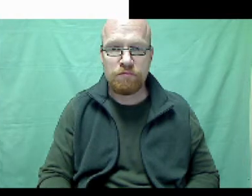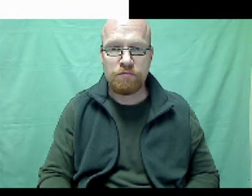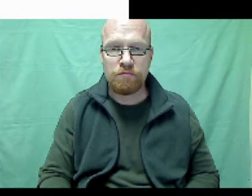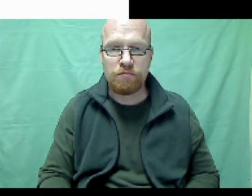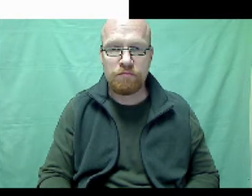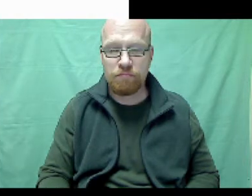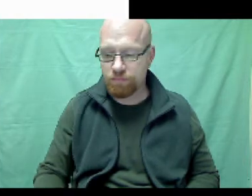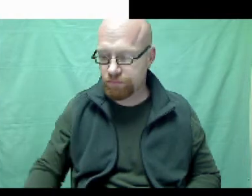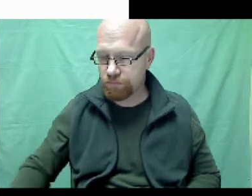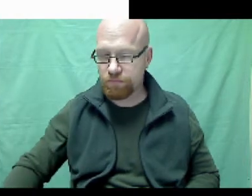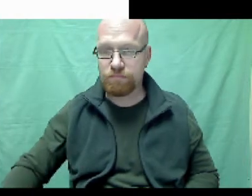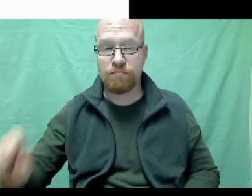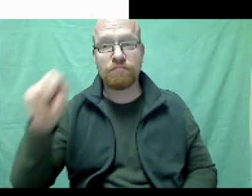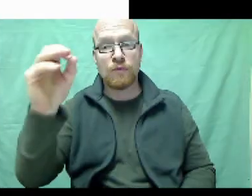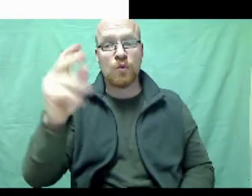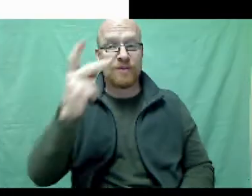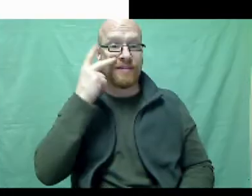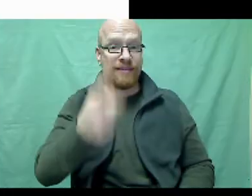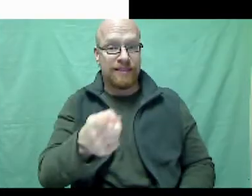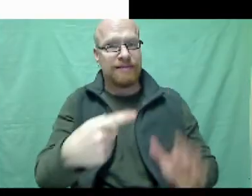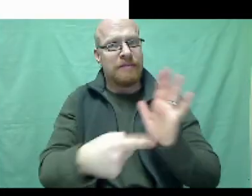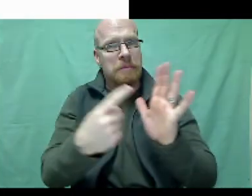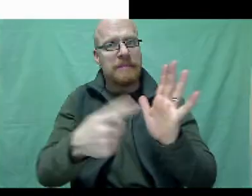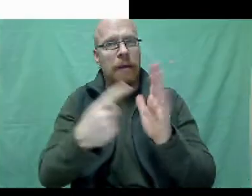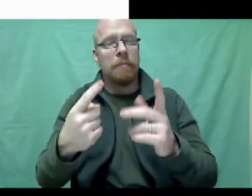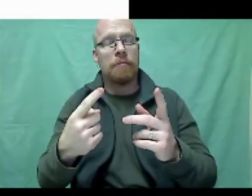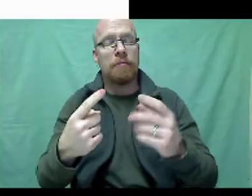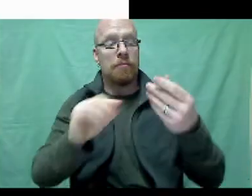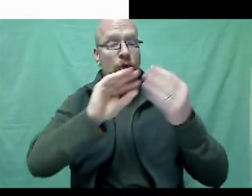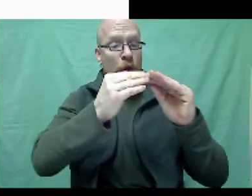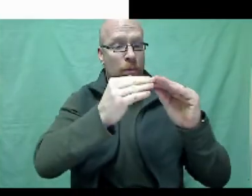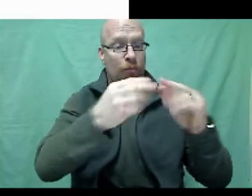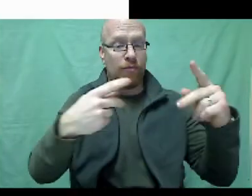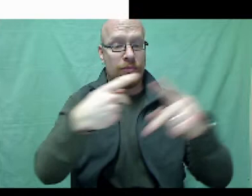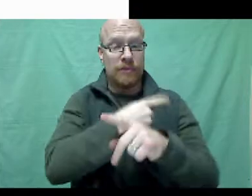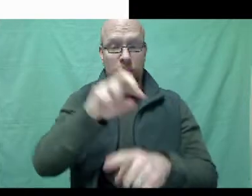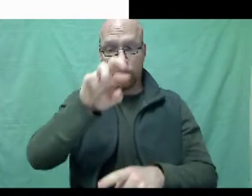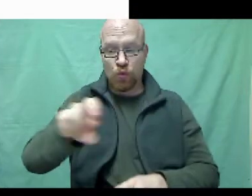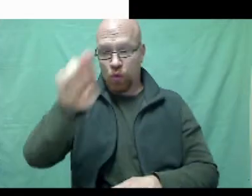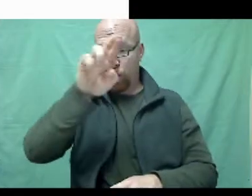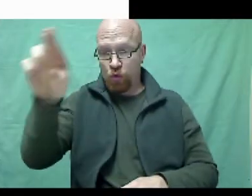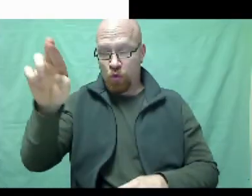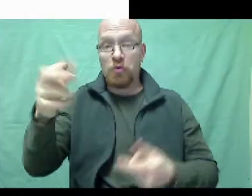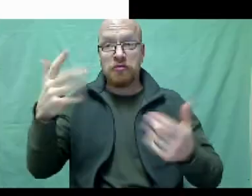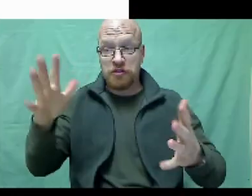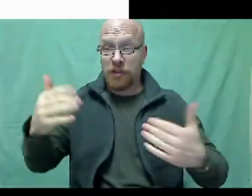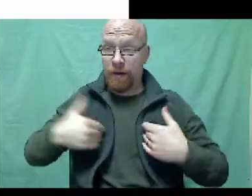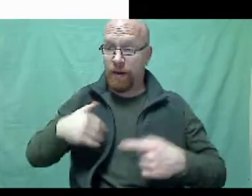OK. In these last two examples, sometimes we have a number times a square root, a symbol like 6 times the square root of 25.